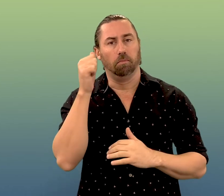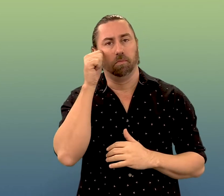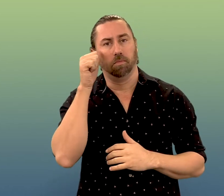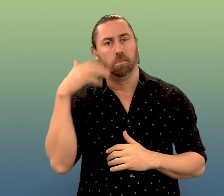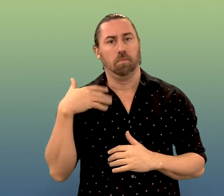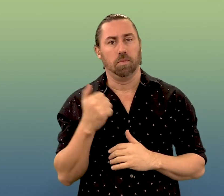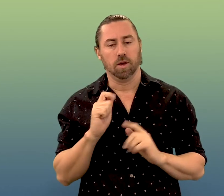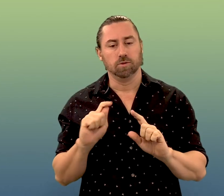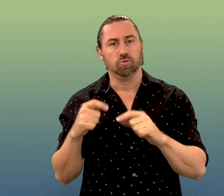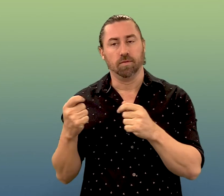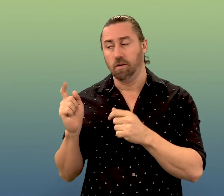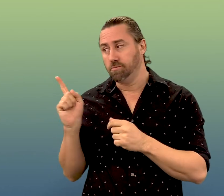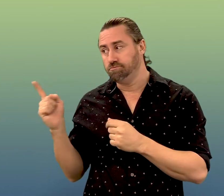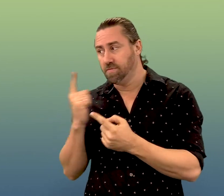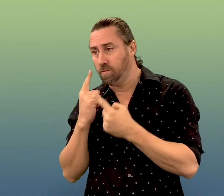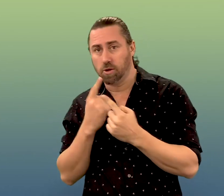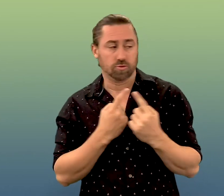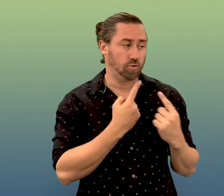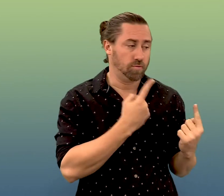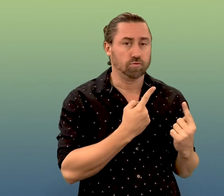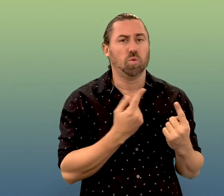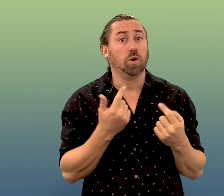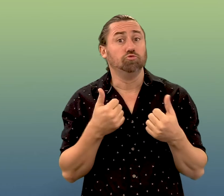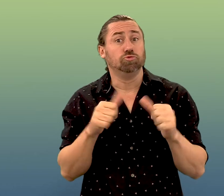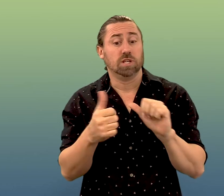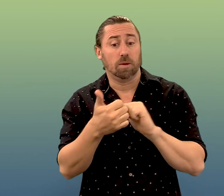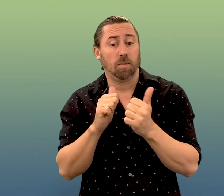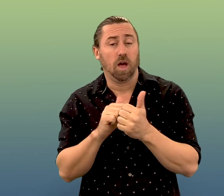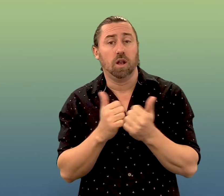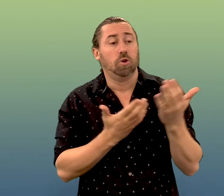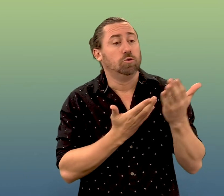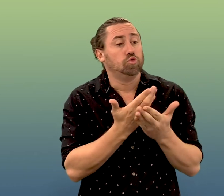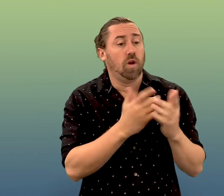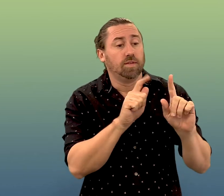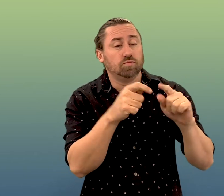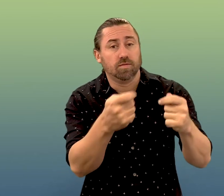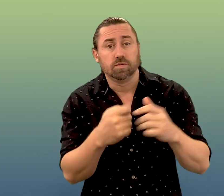TMR acknowledges it must provide our partners, including strategic partners,